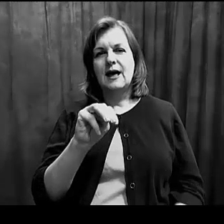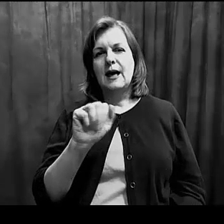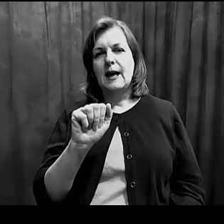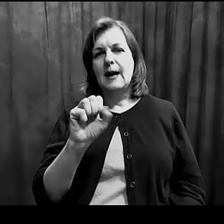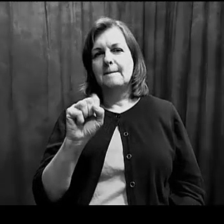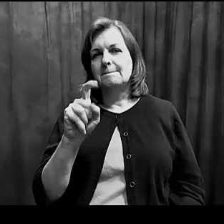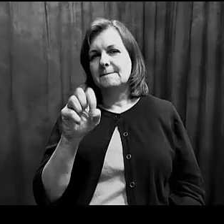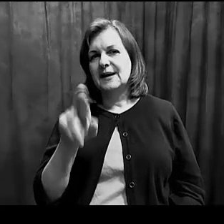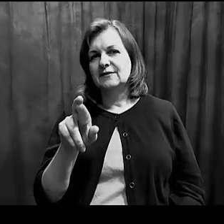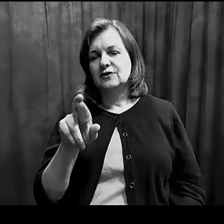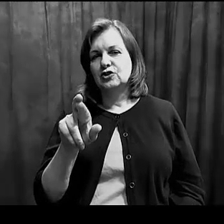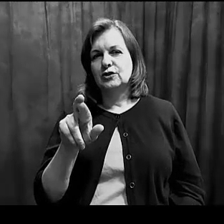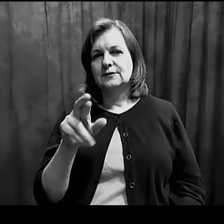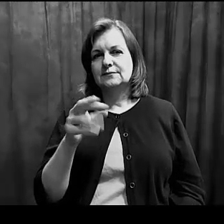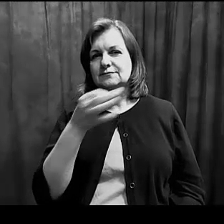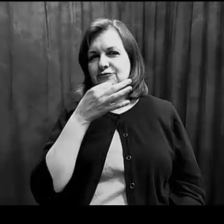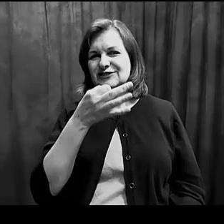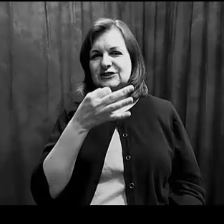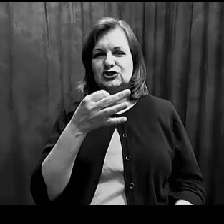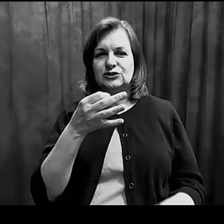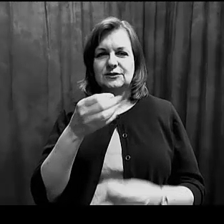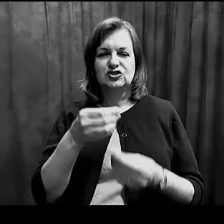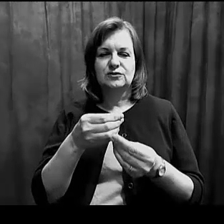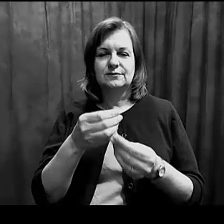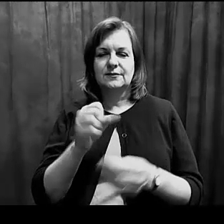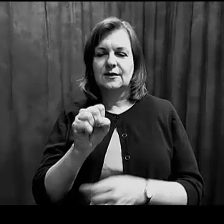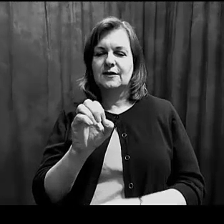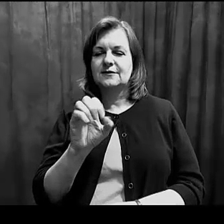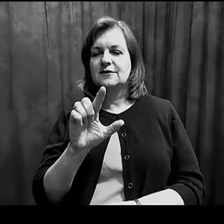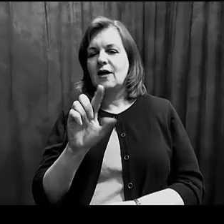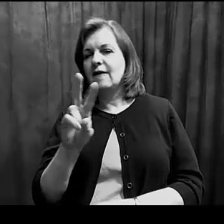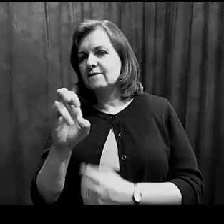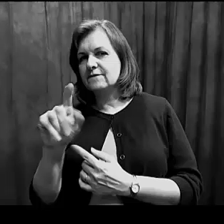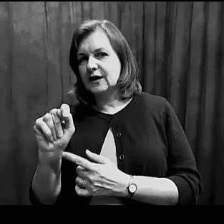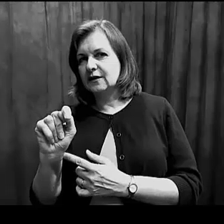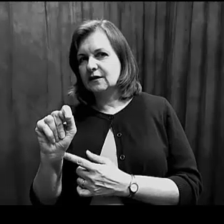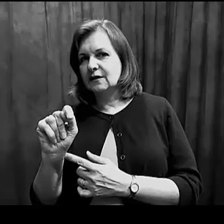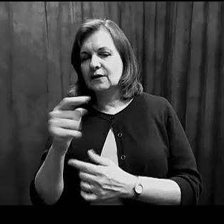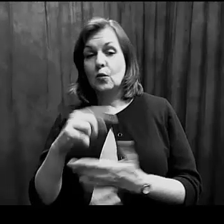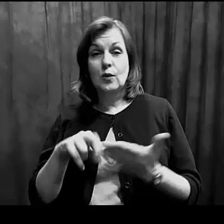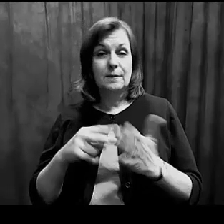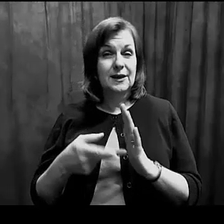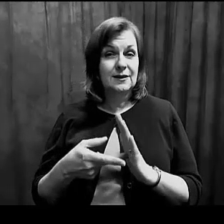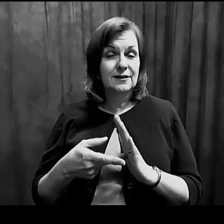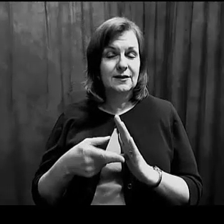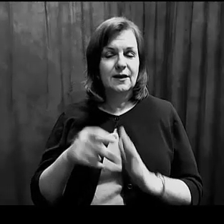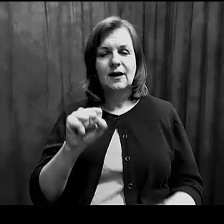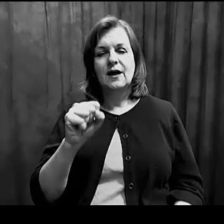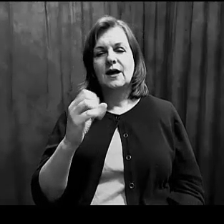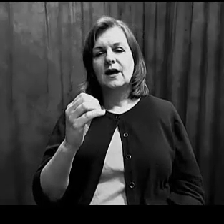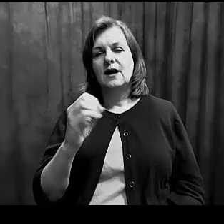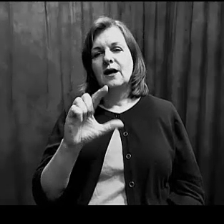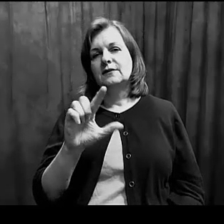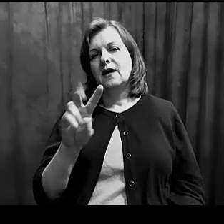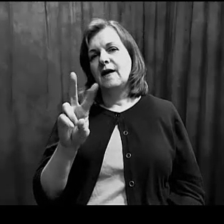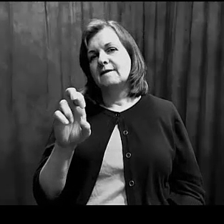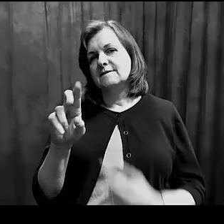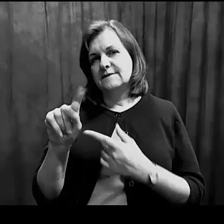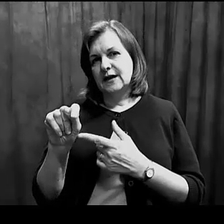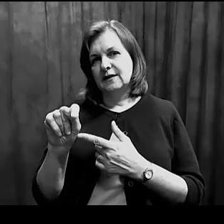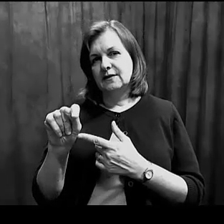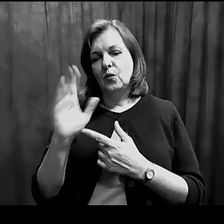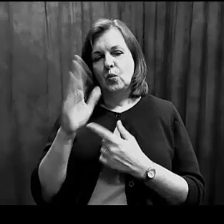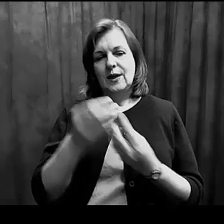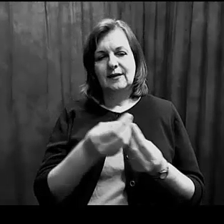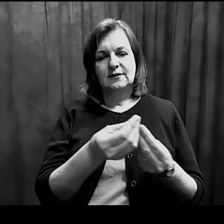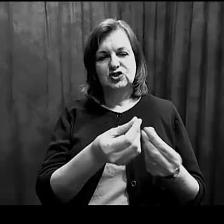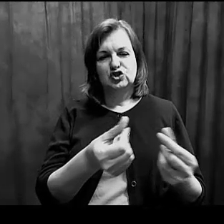water is something referred to as a "master solvent" the seems very special in some way -- but all we're saying is that a solvent